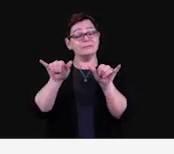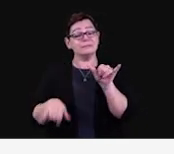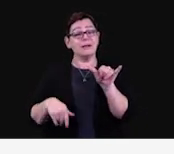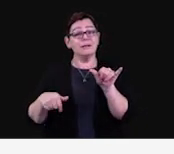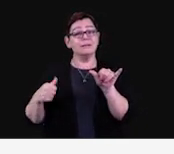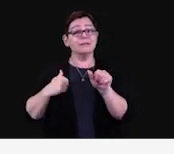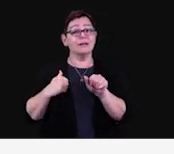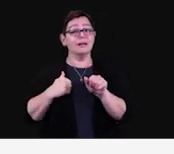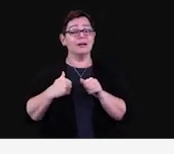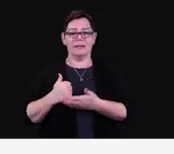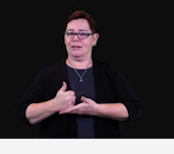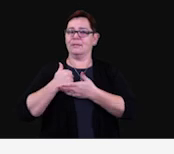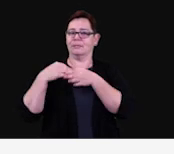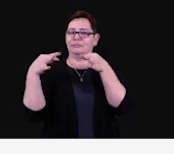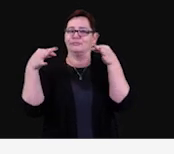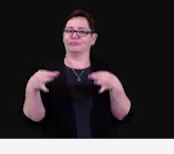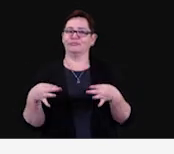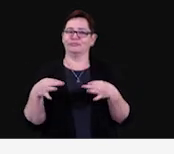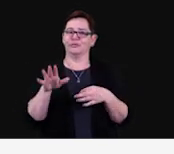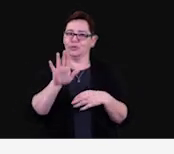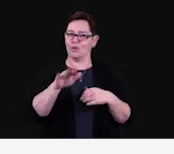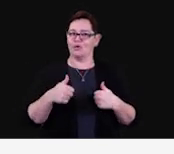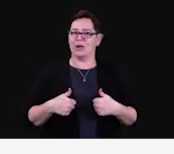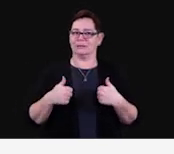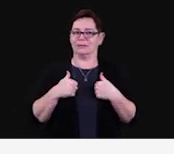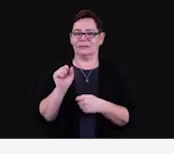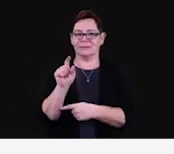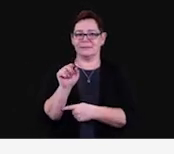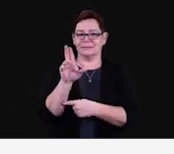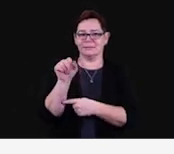You are one of the following types of residents for income tax purposes: